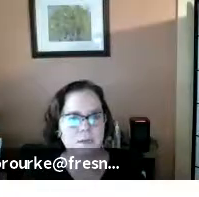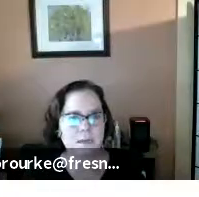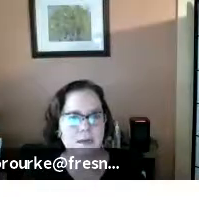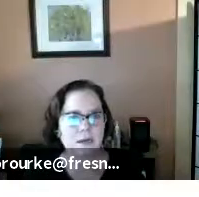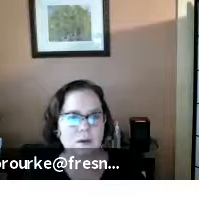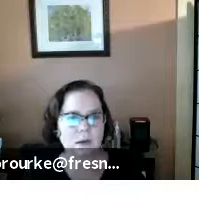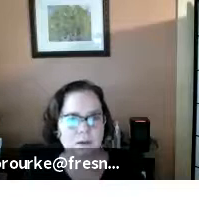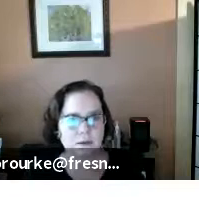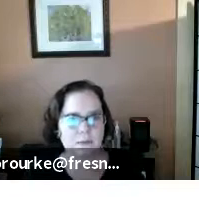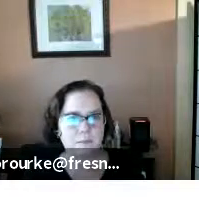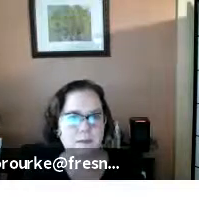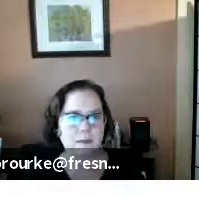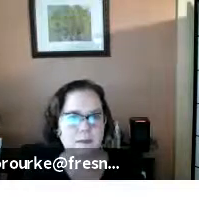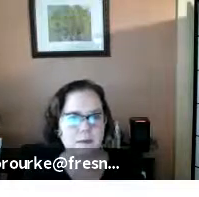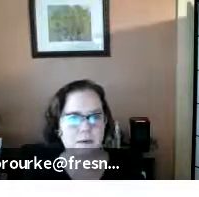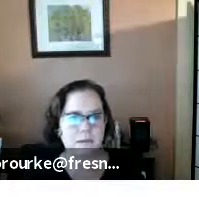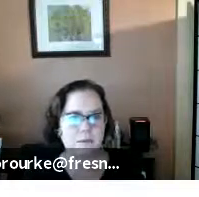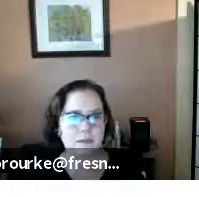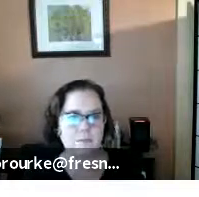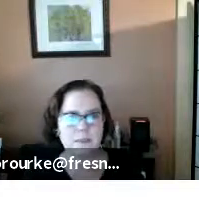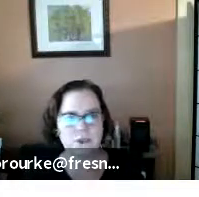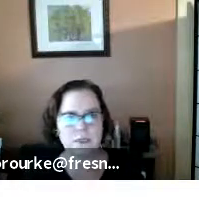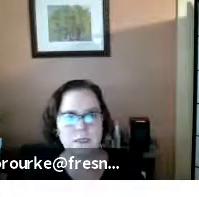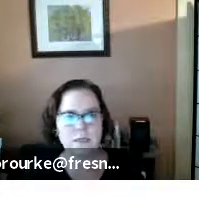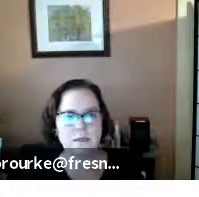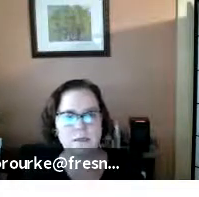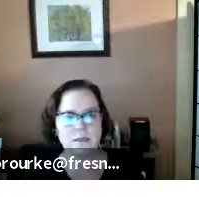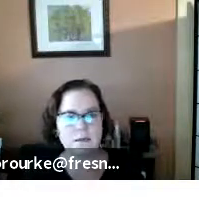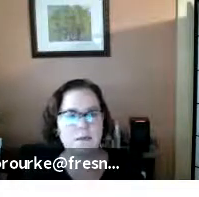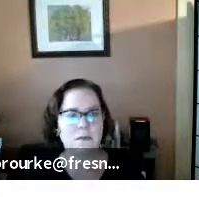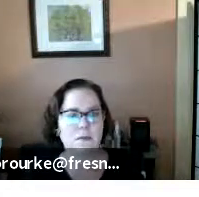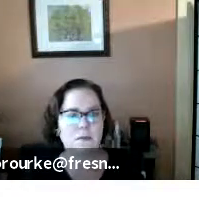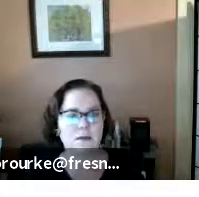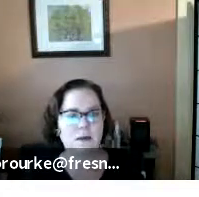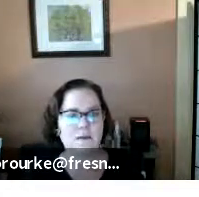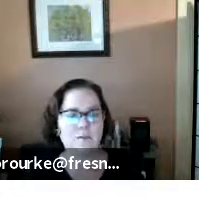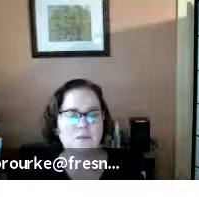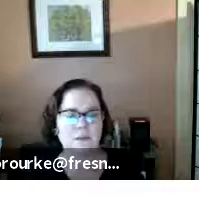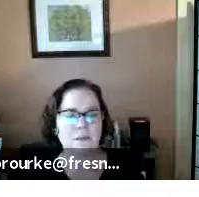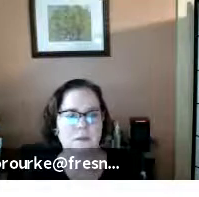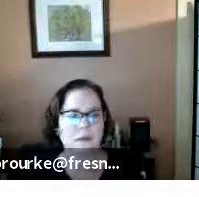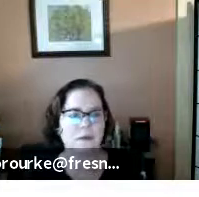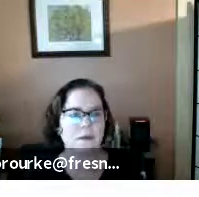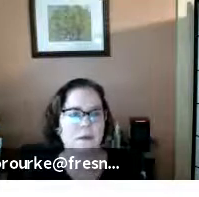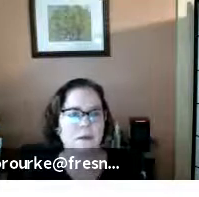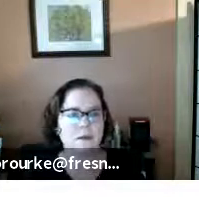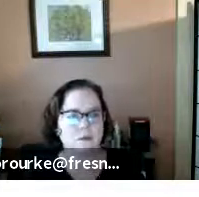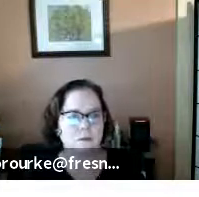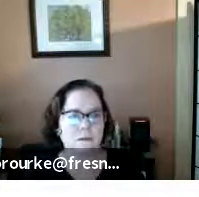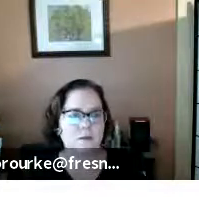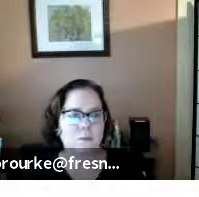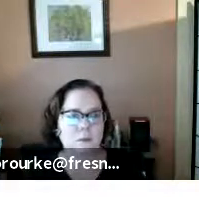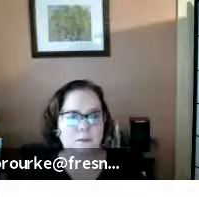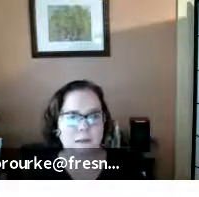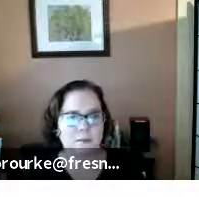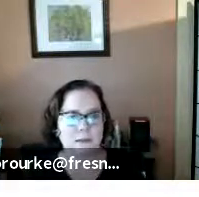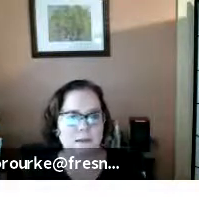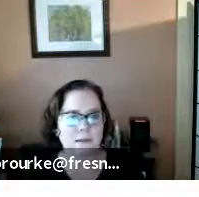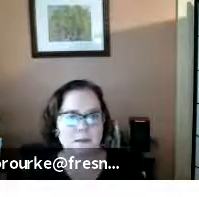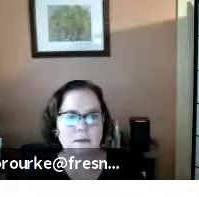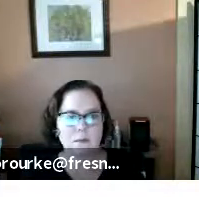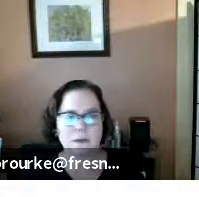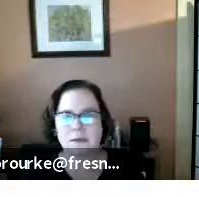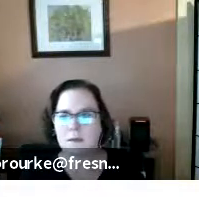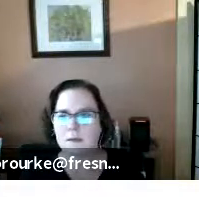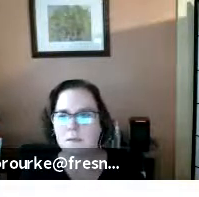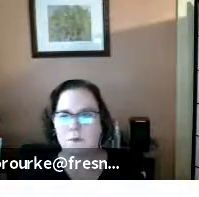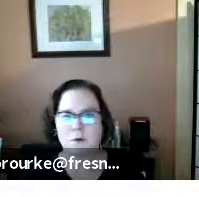would say go ahead and be a specialist. Okay, that you have more flexibility. You might as well pull up emls. Right? Is that what we're